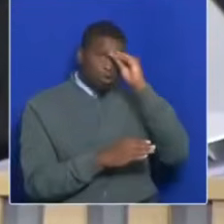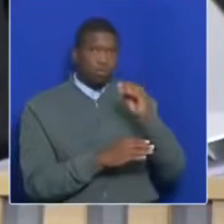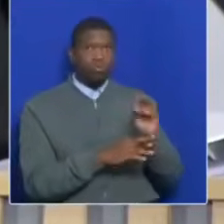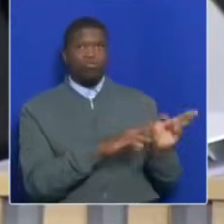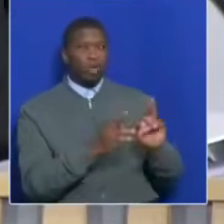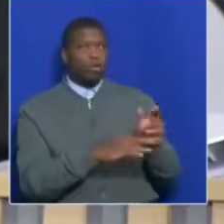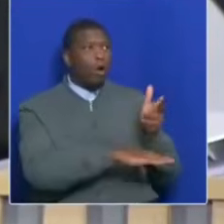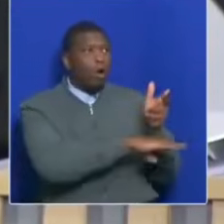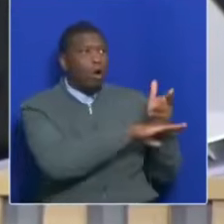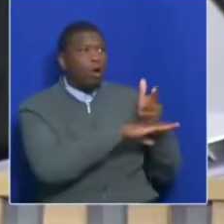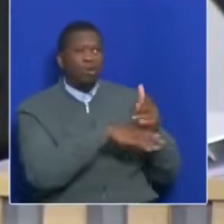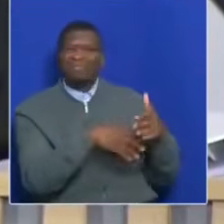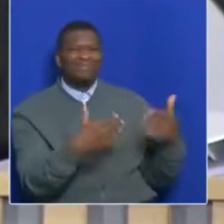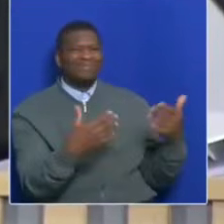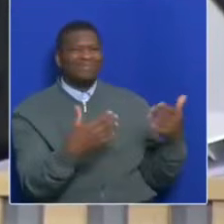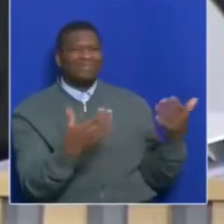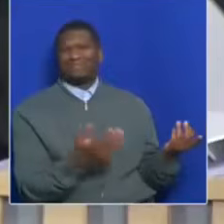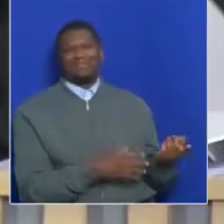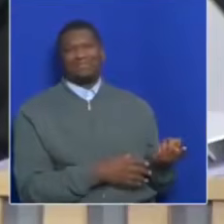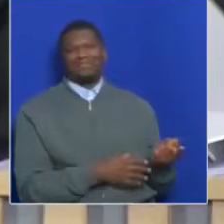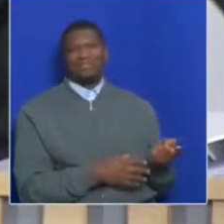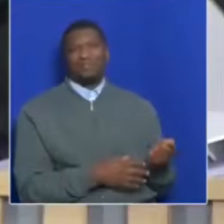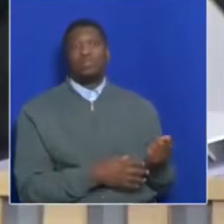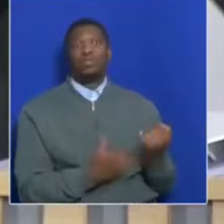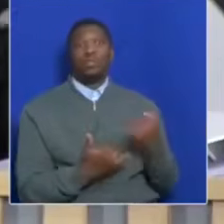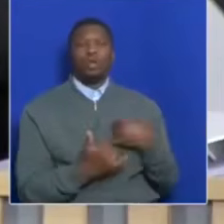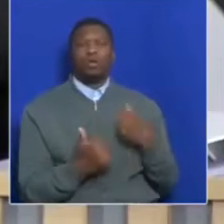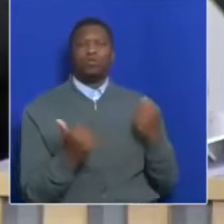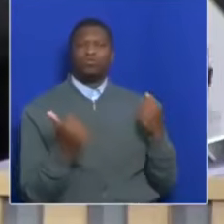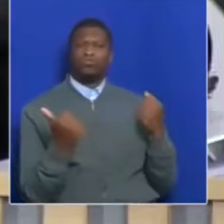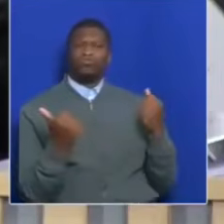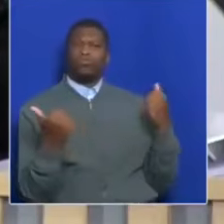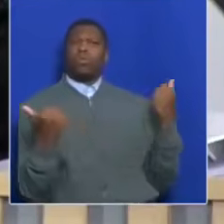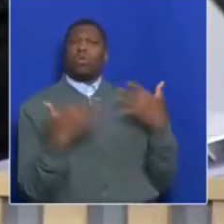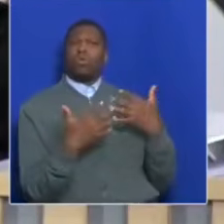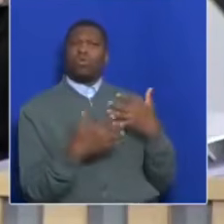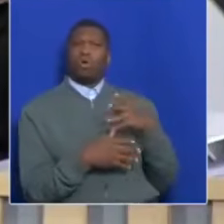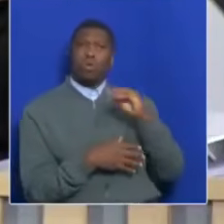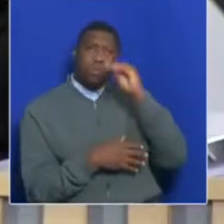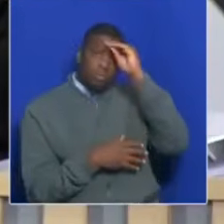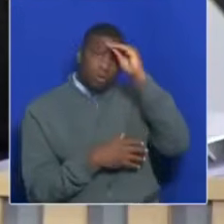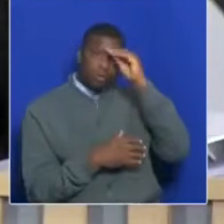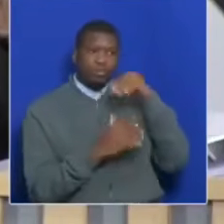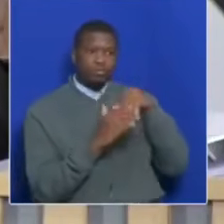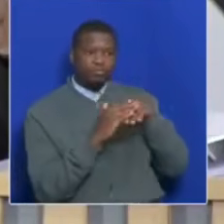it's surprising that police can go and say that they're going to look for cash in transit robbers